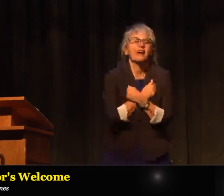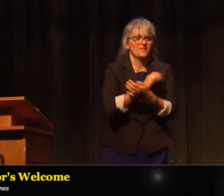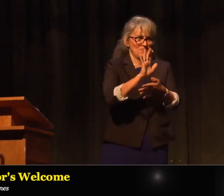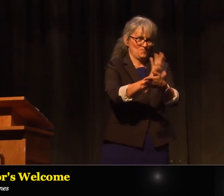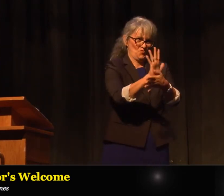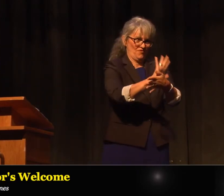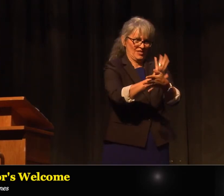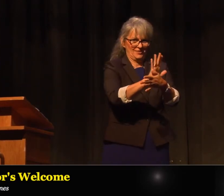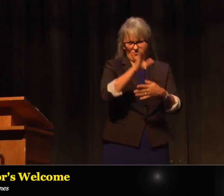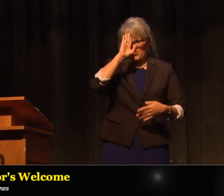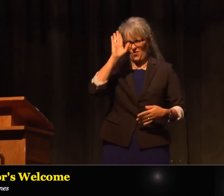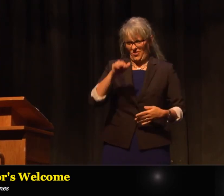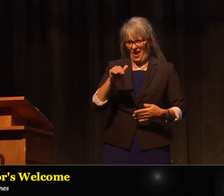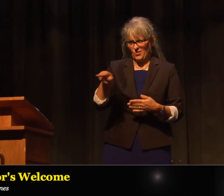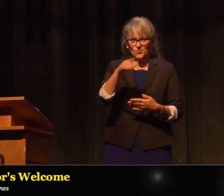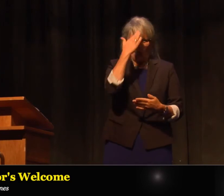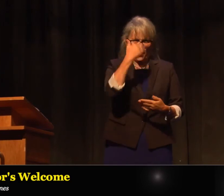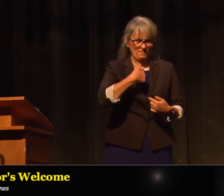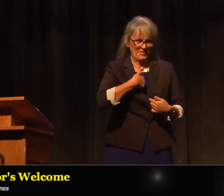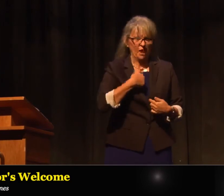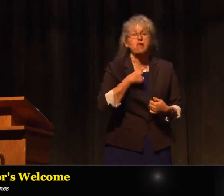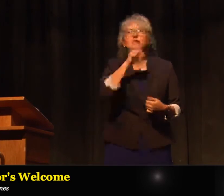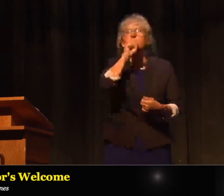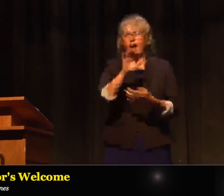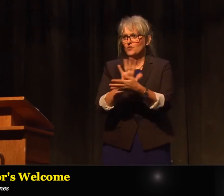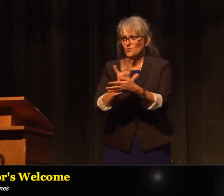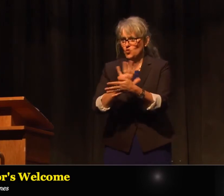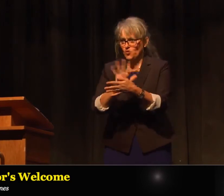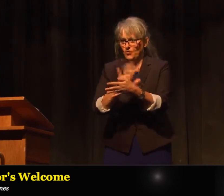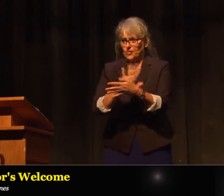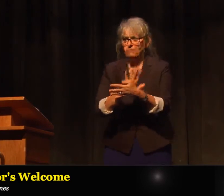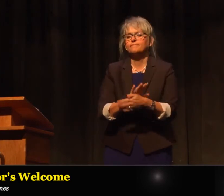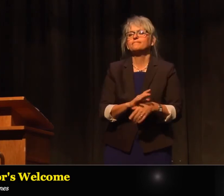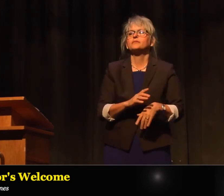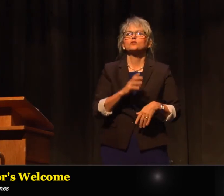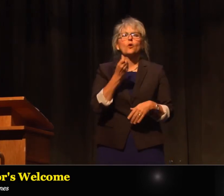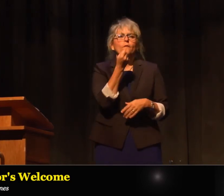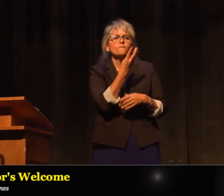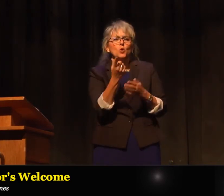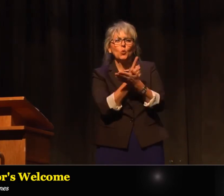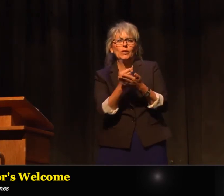I love movies. You know that if you know me, I love movies.